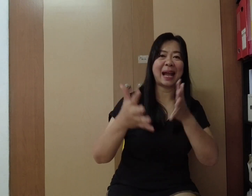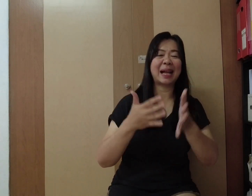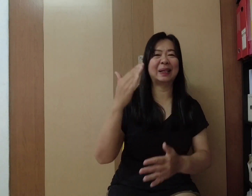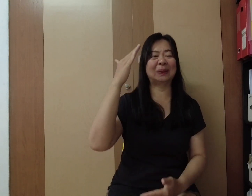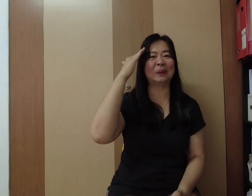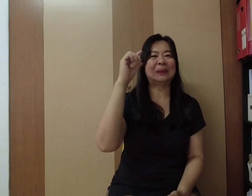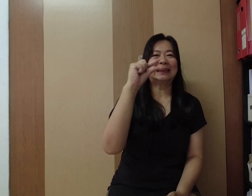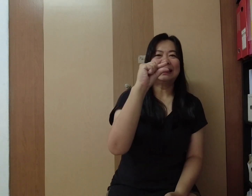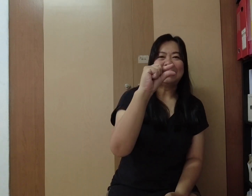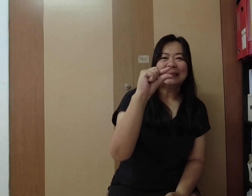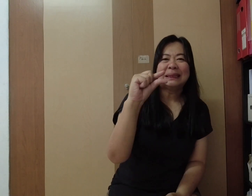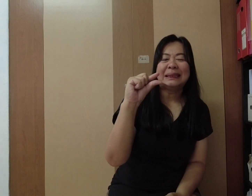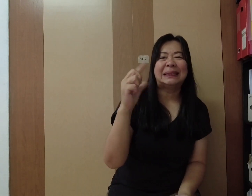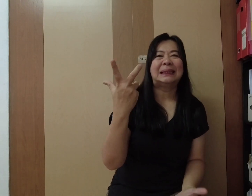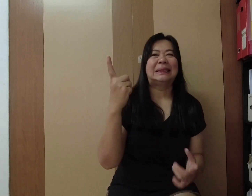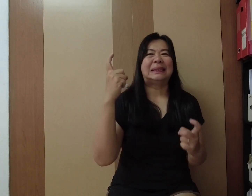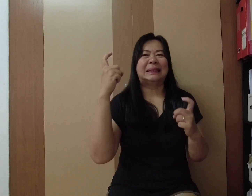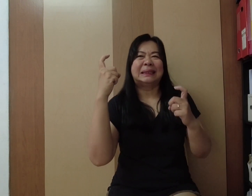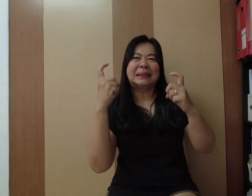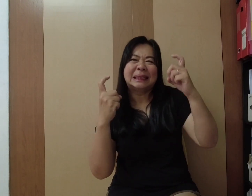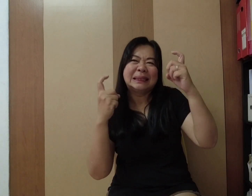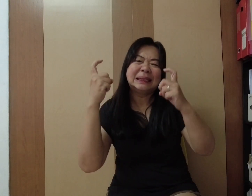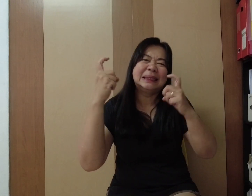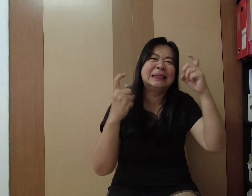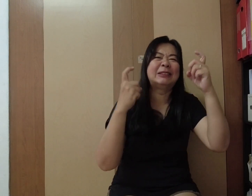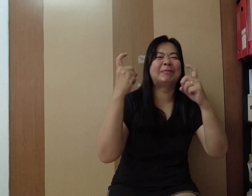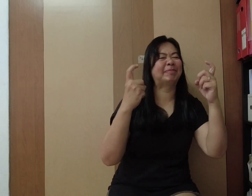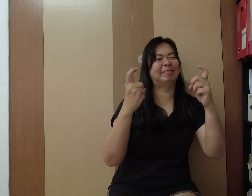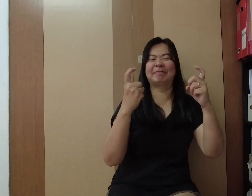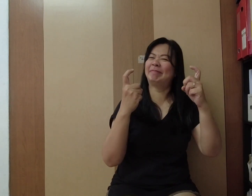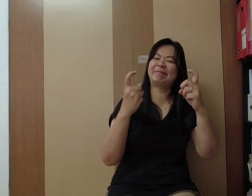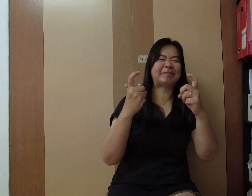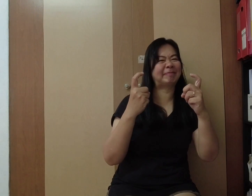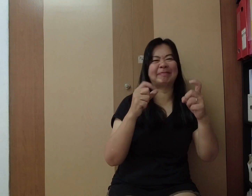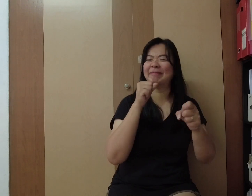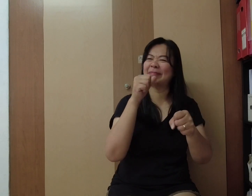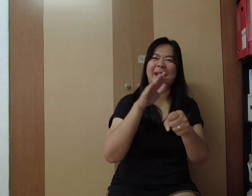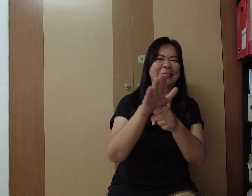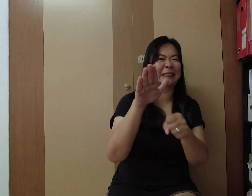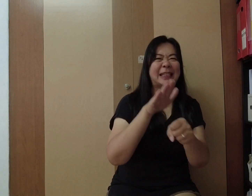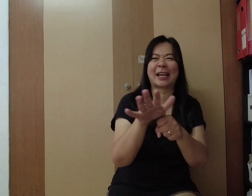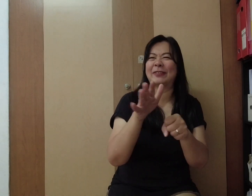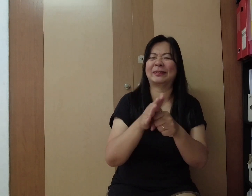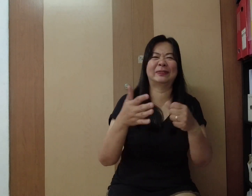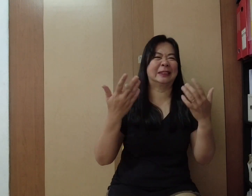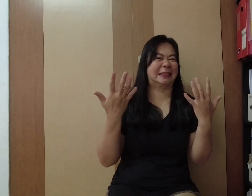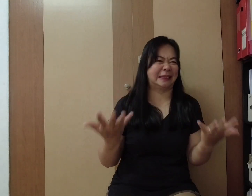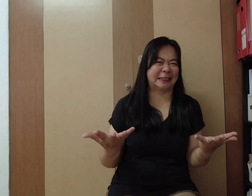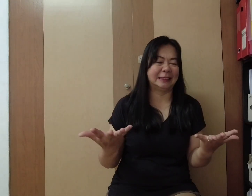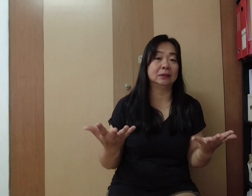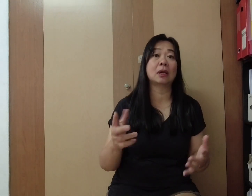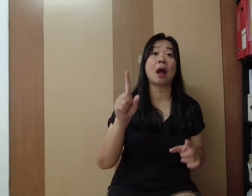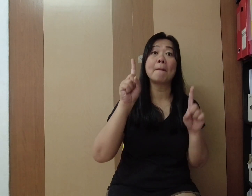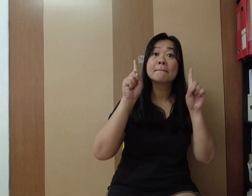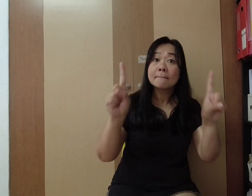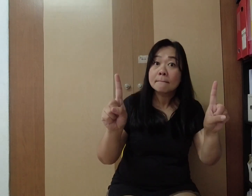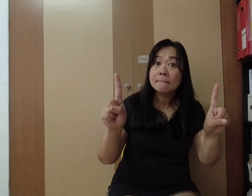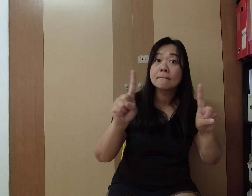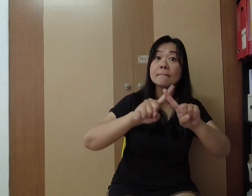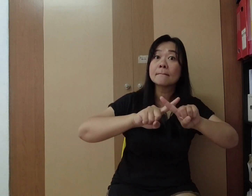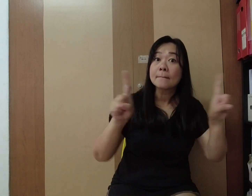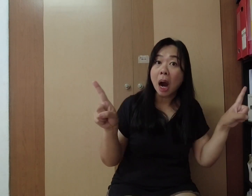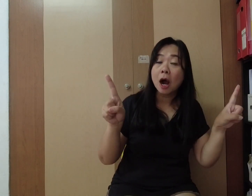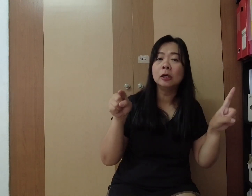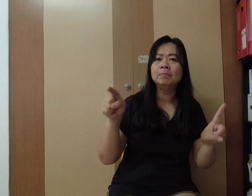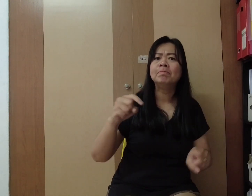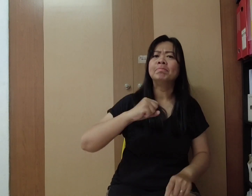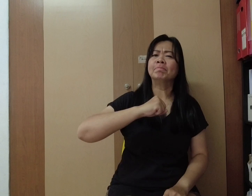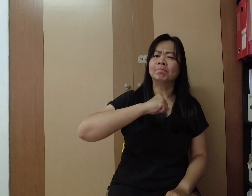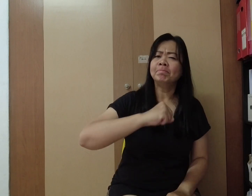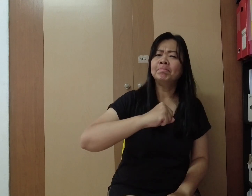knew a few signs and facial expressions. However,